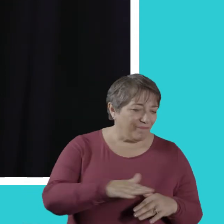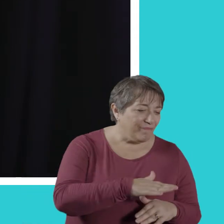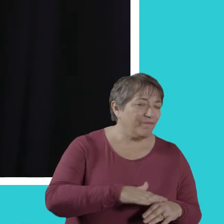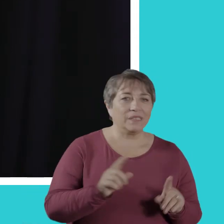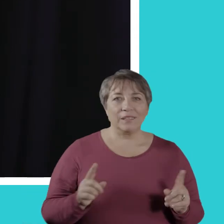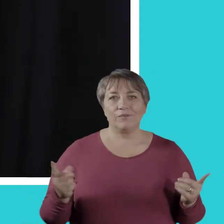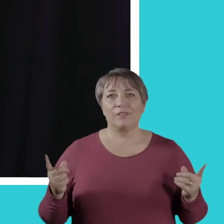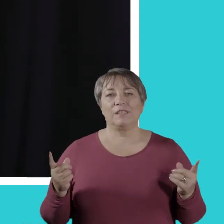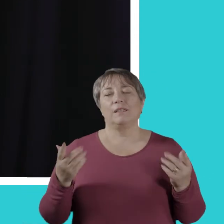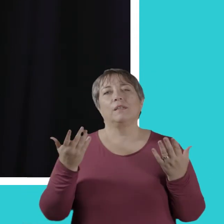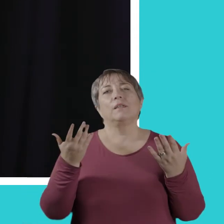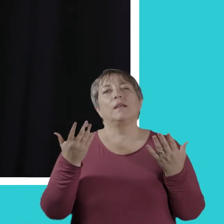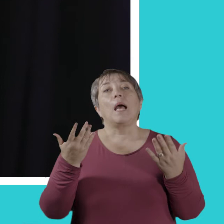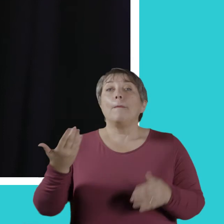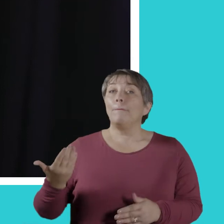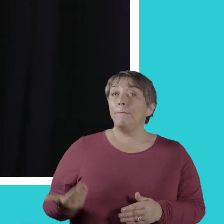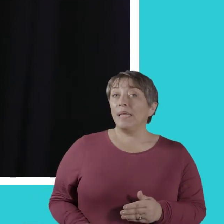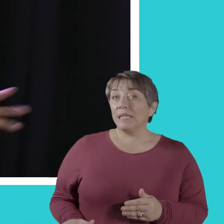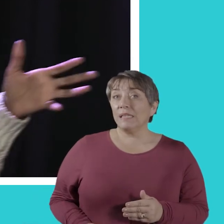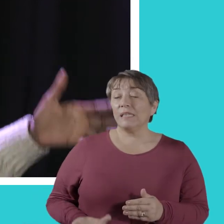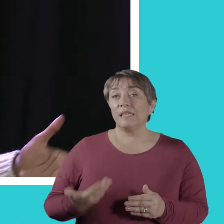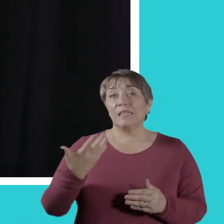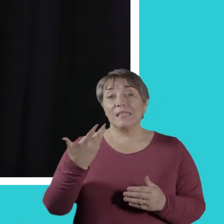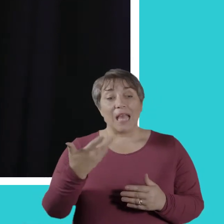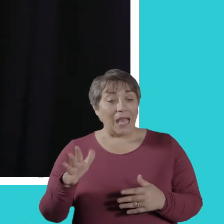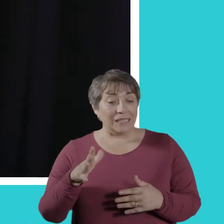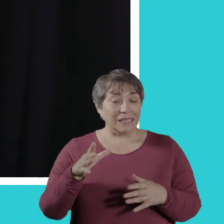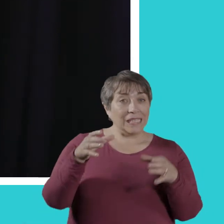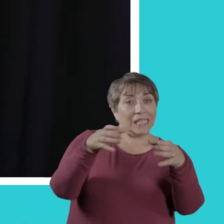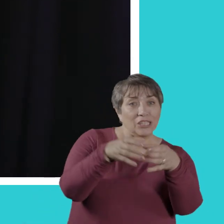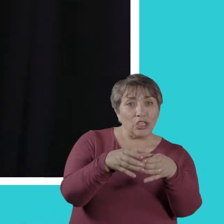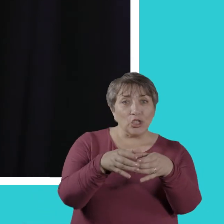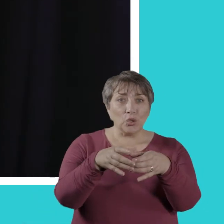What can businesses and institutions whether academic or in a more commercial way